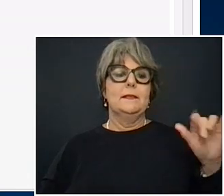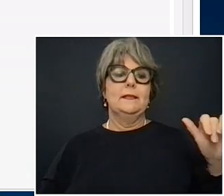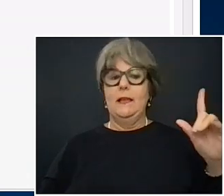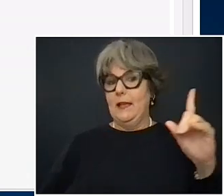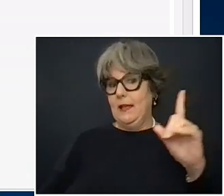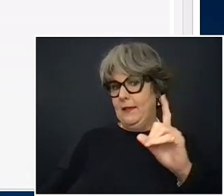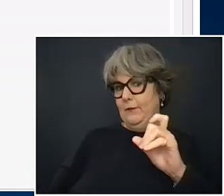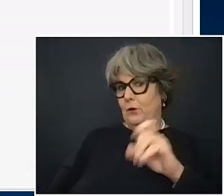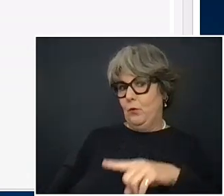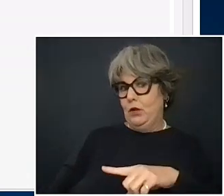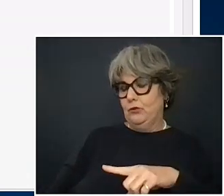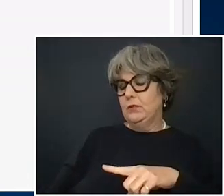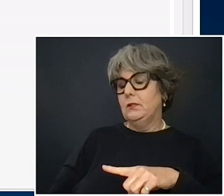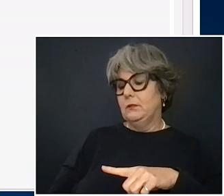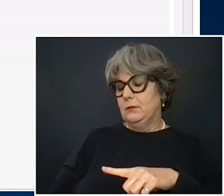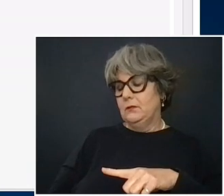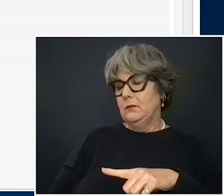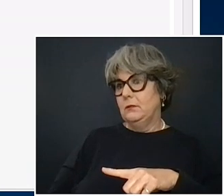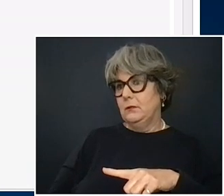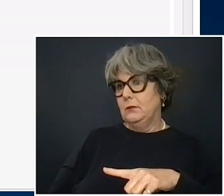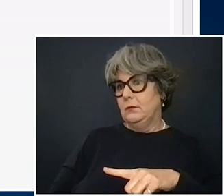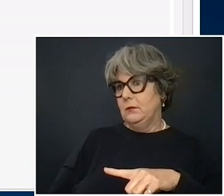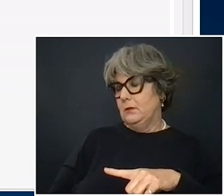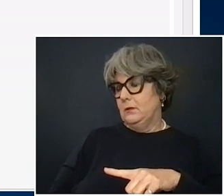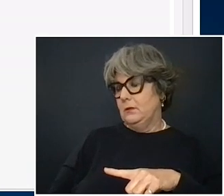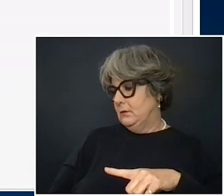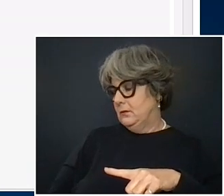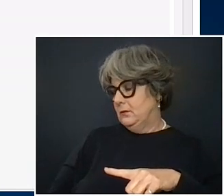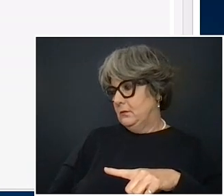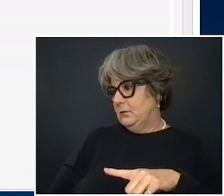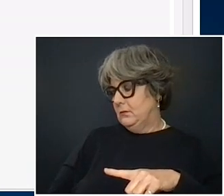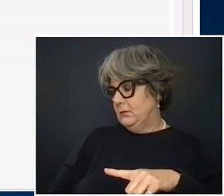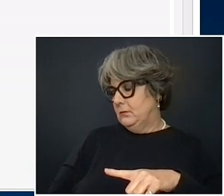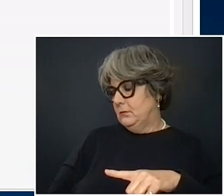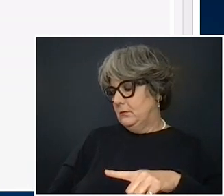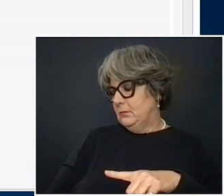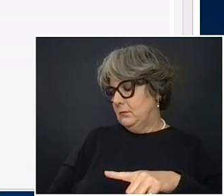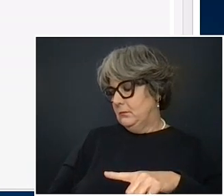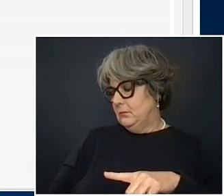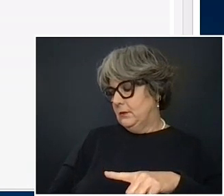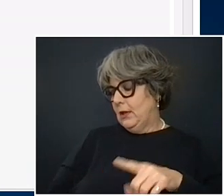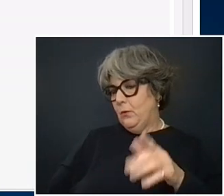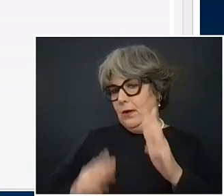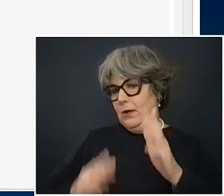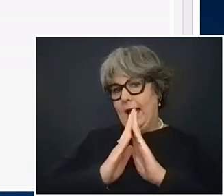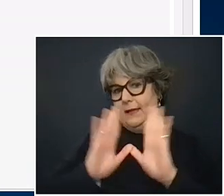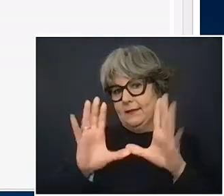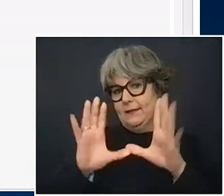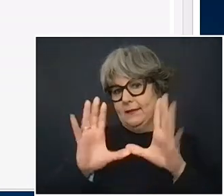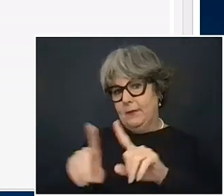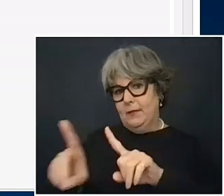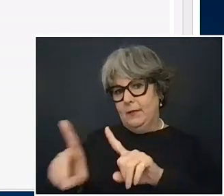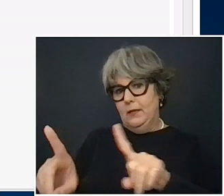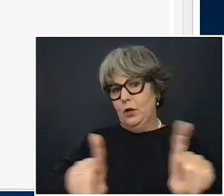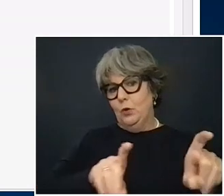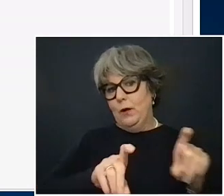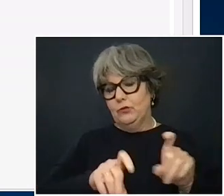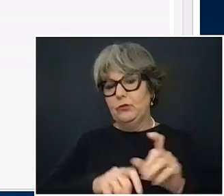but is there a point where we can ask the committee a question, the committee person a question, or is that not allowed?